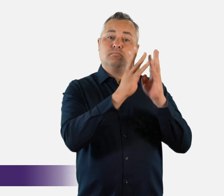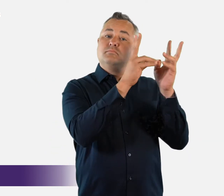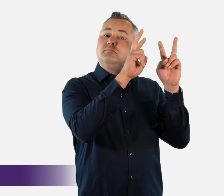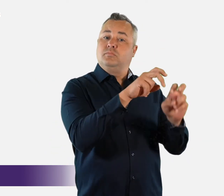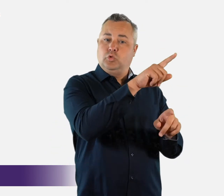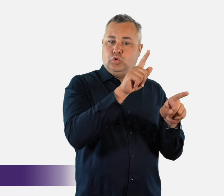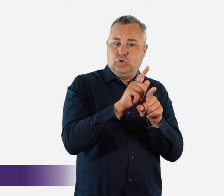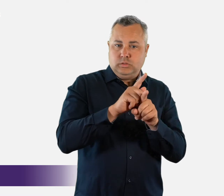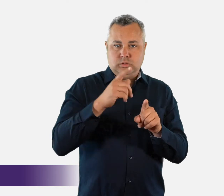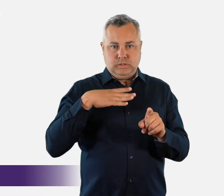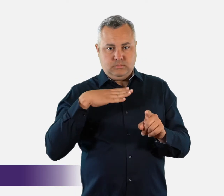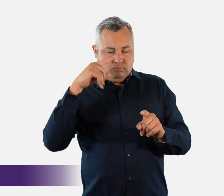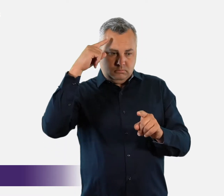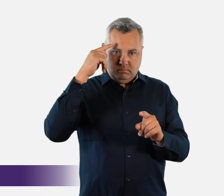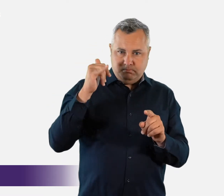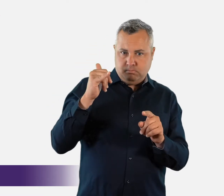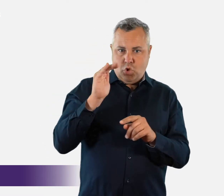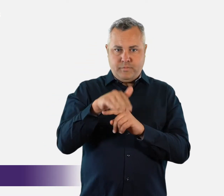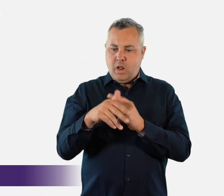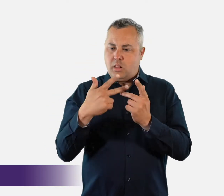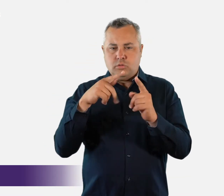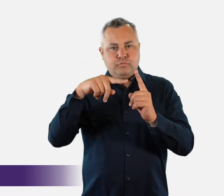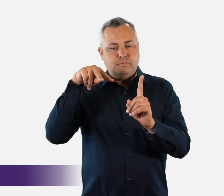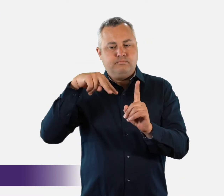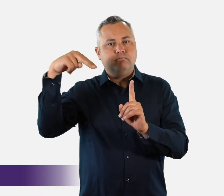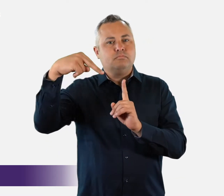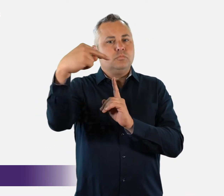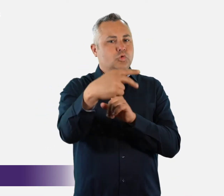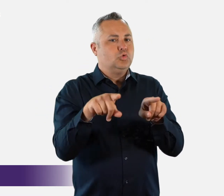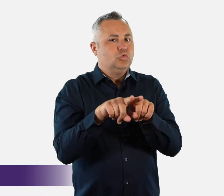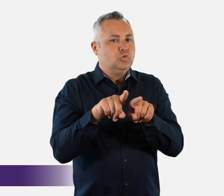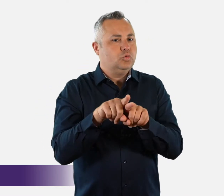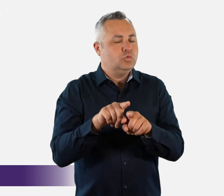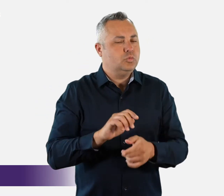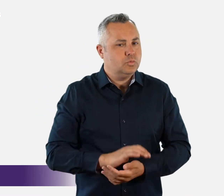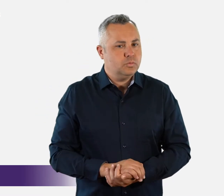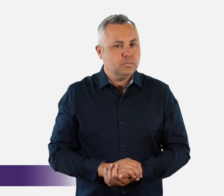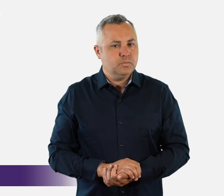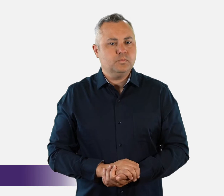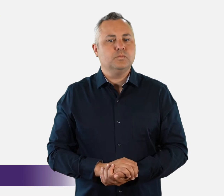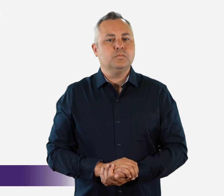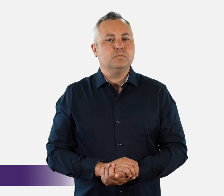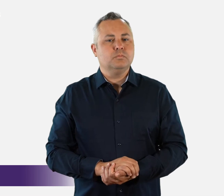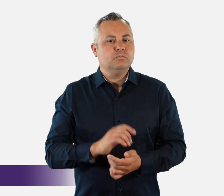The Royal Commission may also have regard to other approaches,